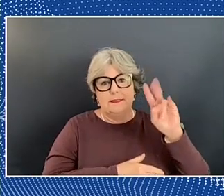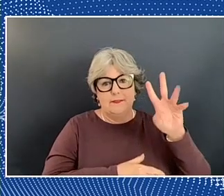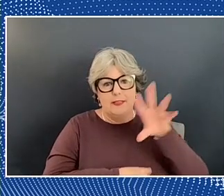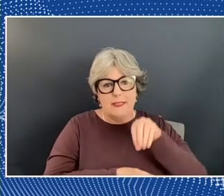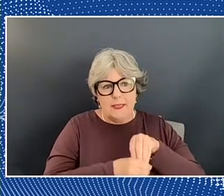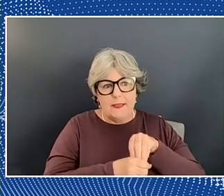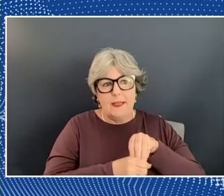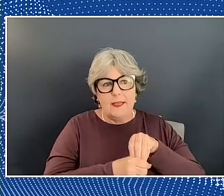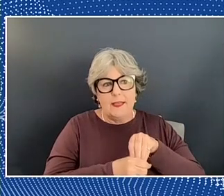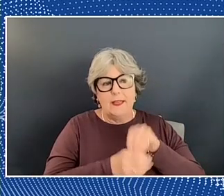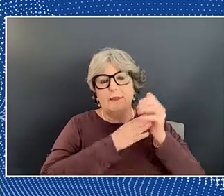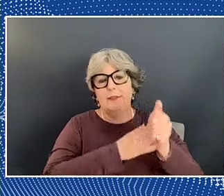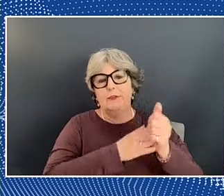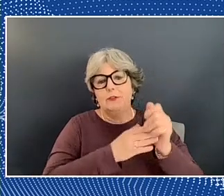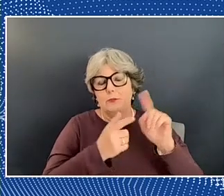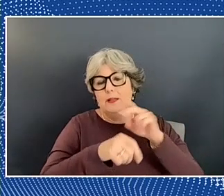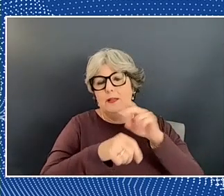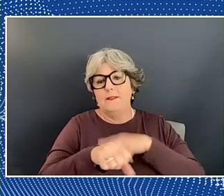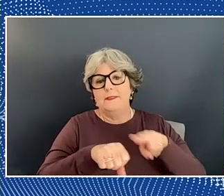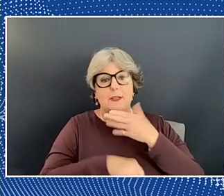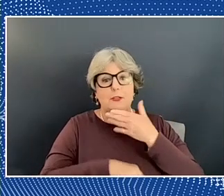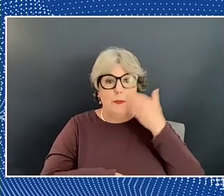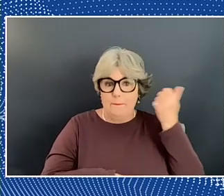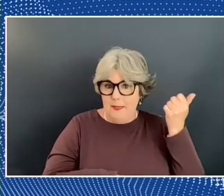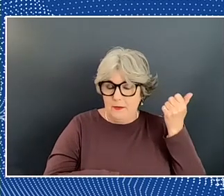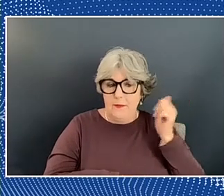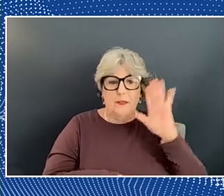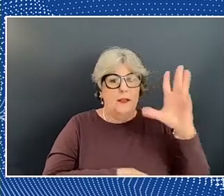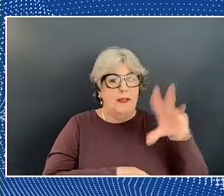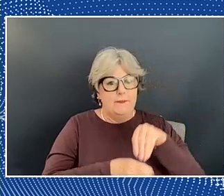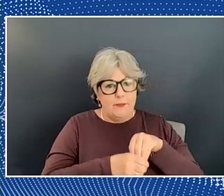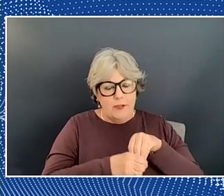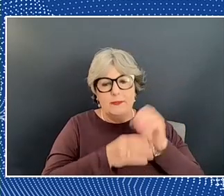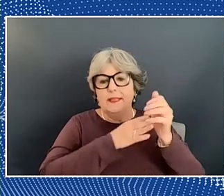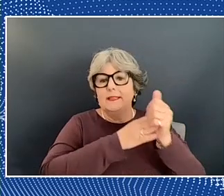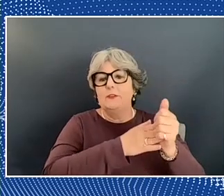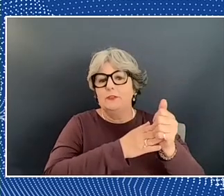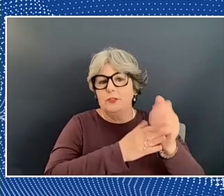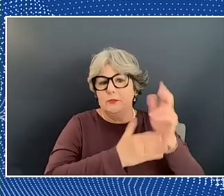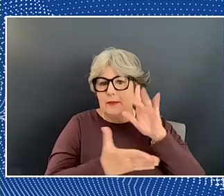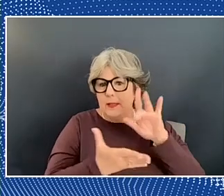to make this nation better through their involvement in leadership as middle schoolers, the very education that has